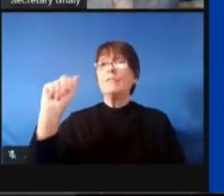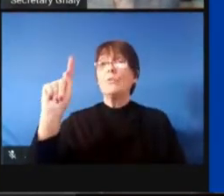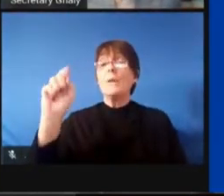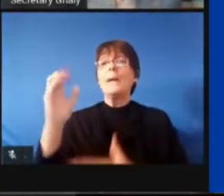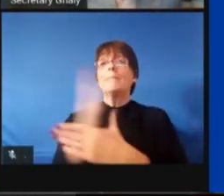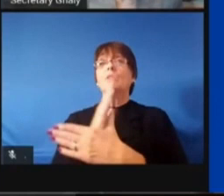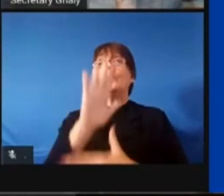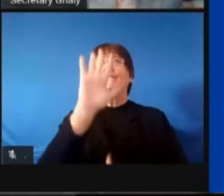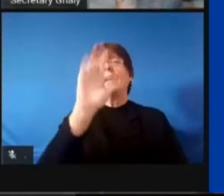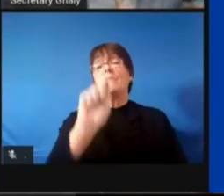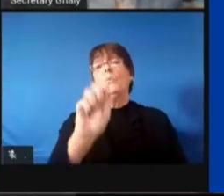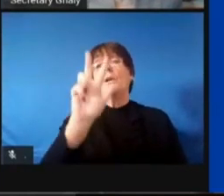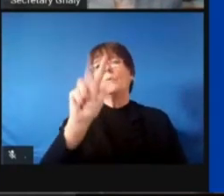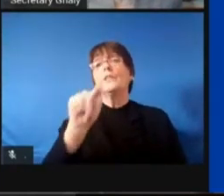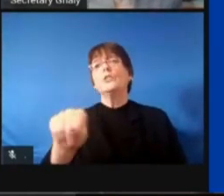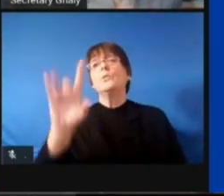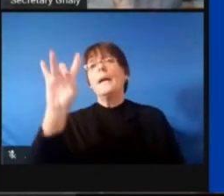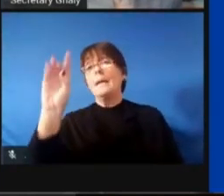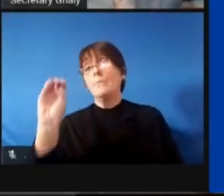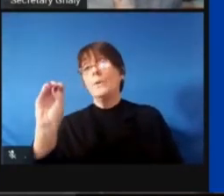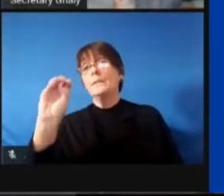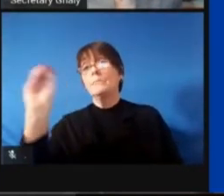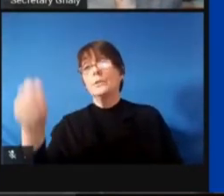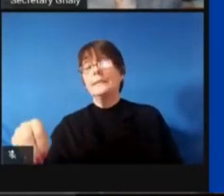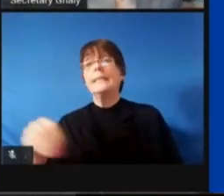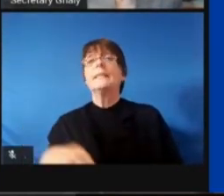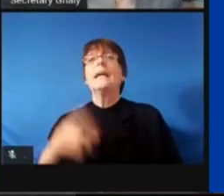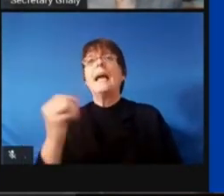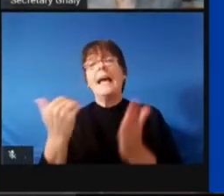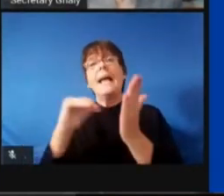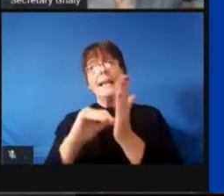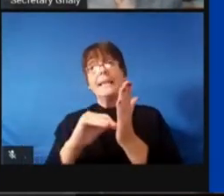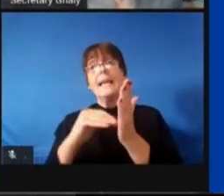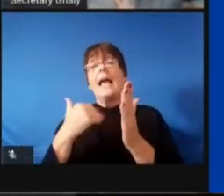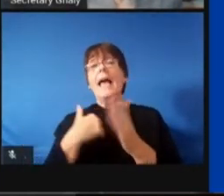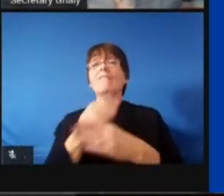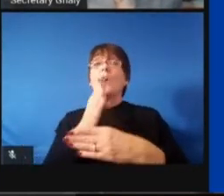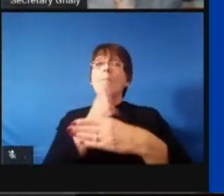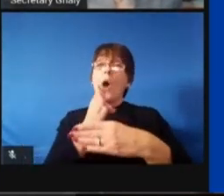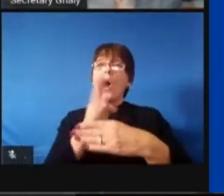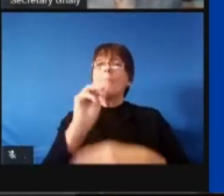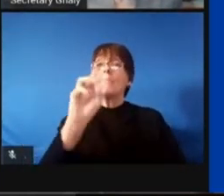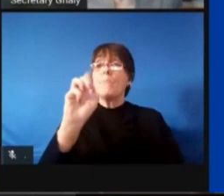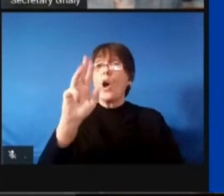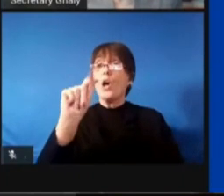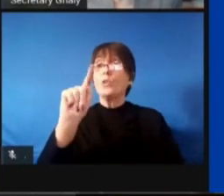AND CASE RATE OVER 7% POSITIVITY OVER 5% TO 8%. AND HEALTH EQUITY TEST POSITIVITY RATE BETWEEN 5.32